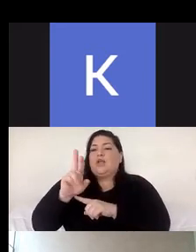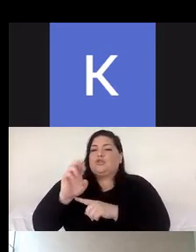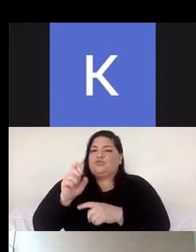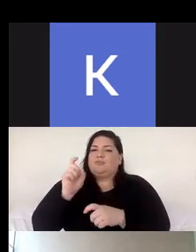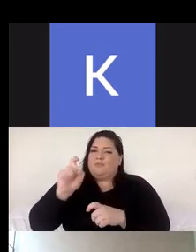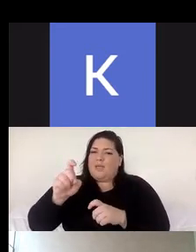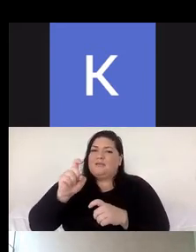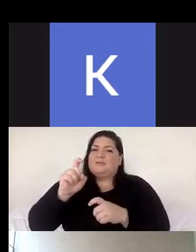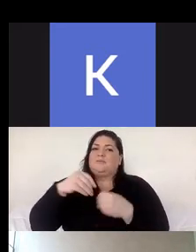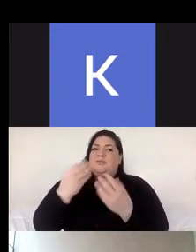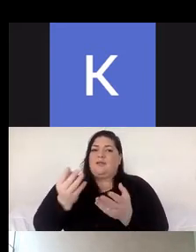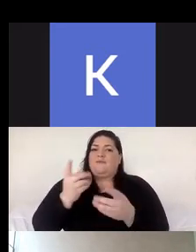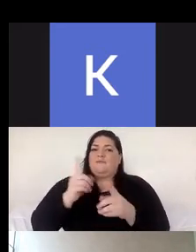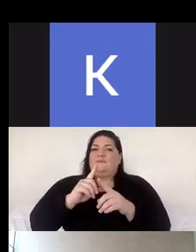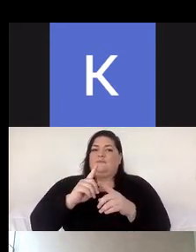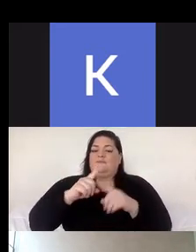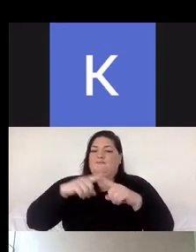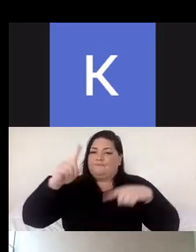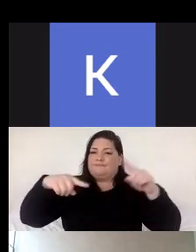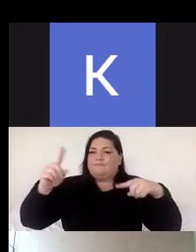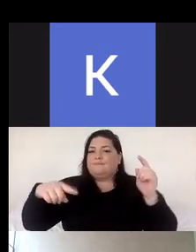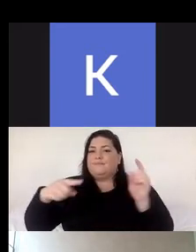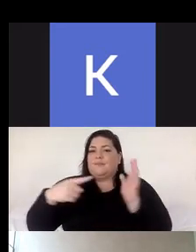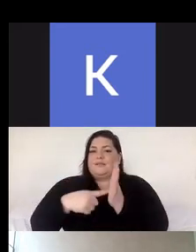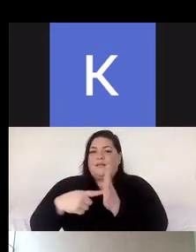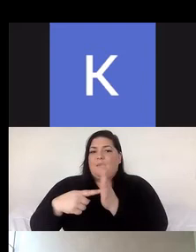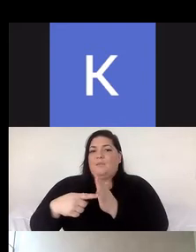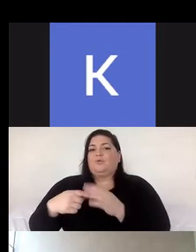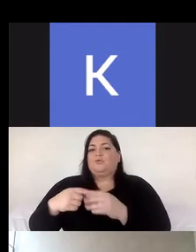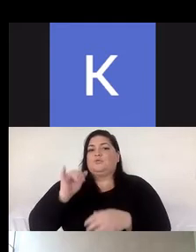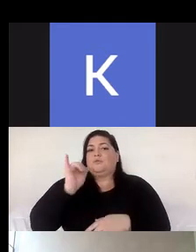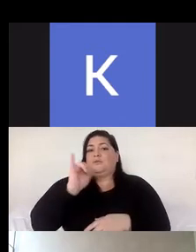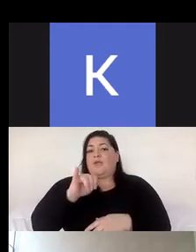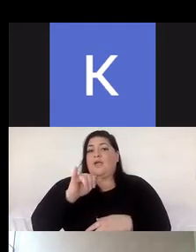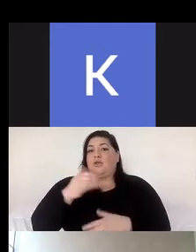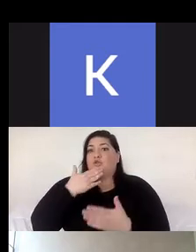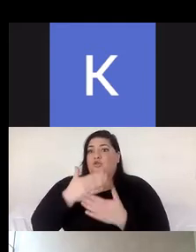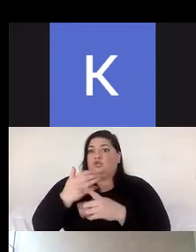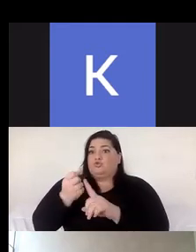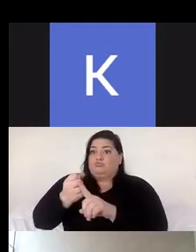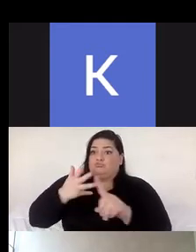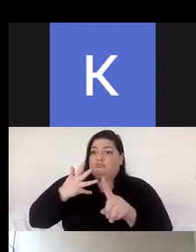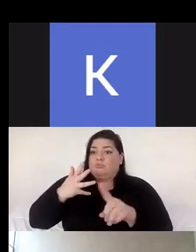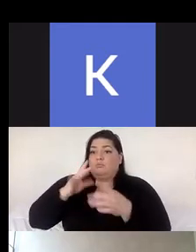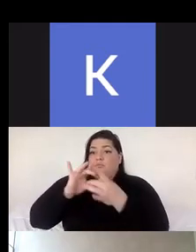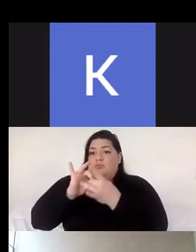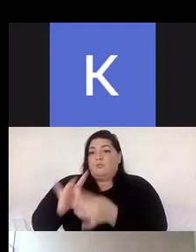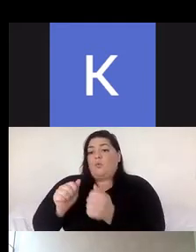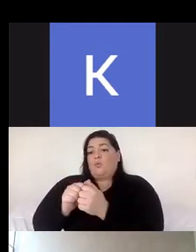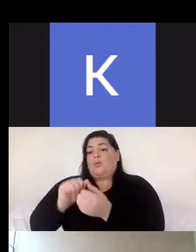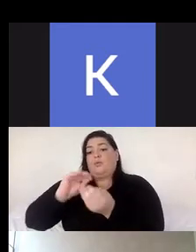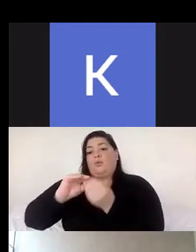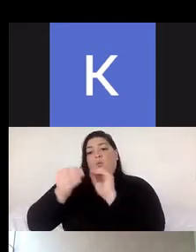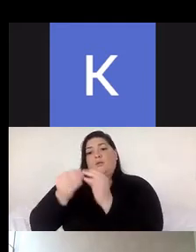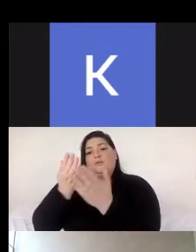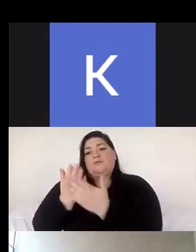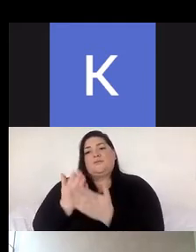rather than simply restating it. It's great to expand upon the quantitative data in a narrative, but it's most helpful